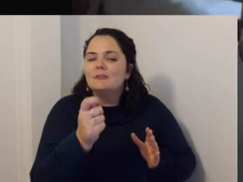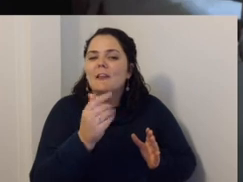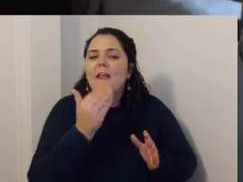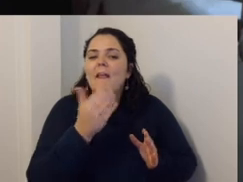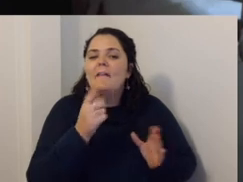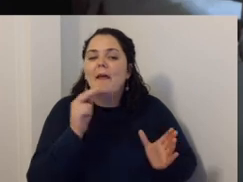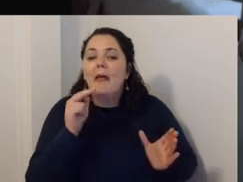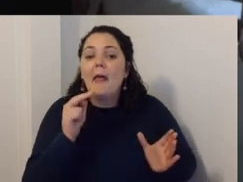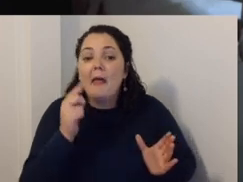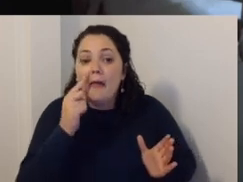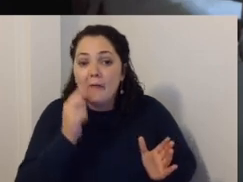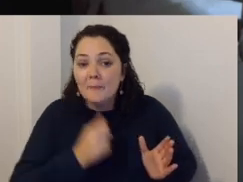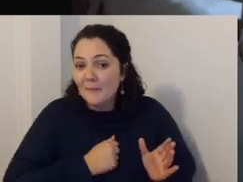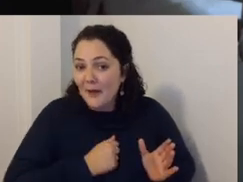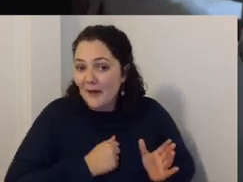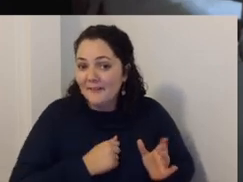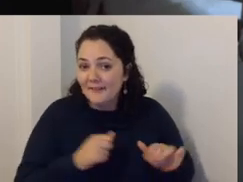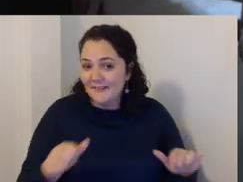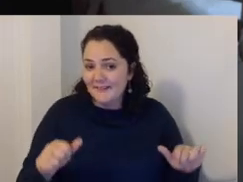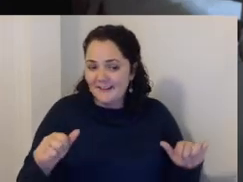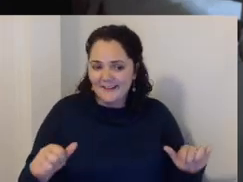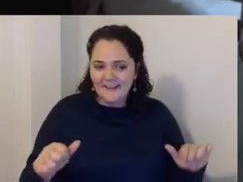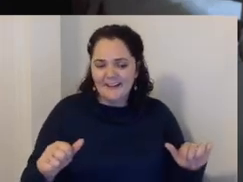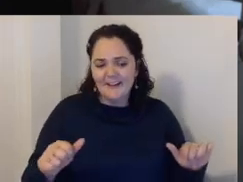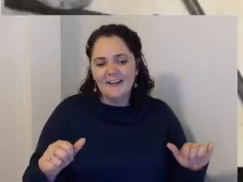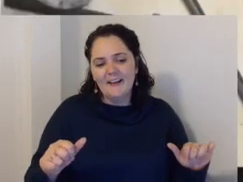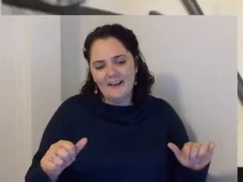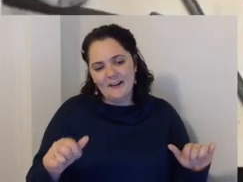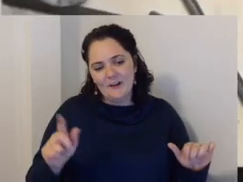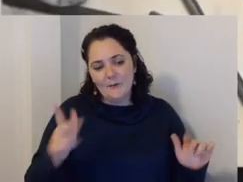of peek into what I've been working on at the very end but again I'll give you a little peek